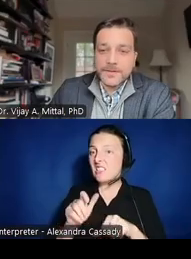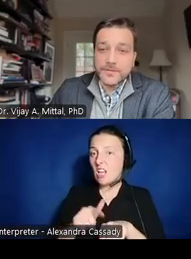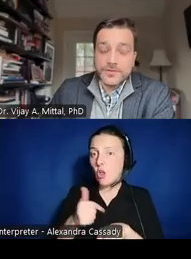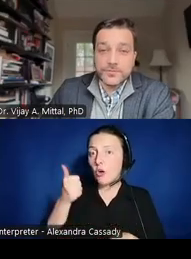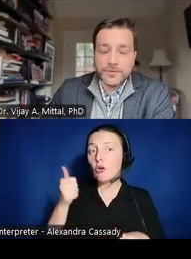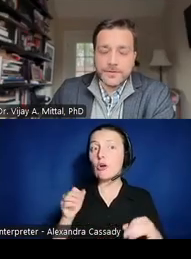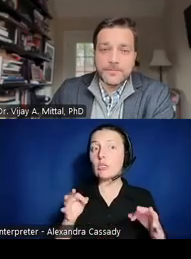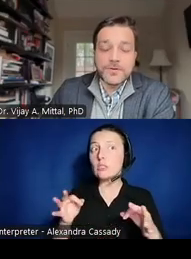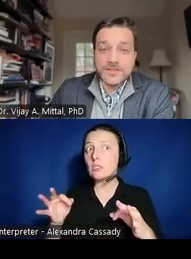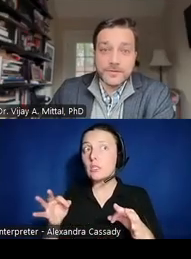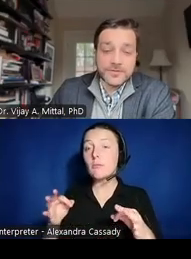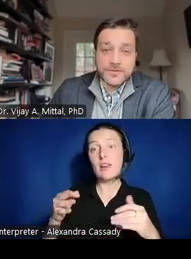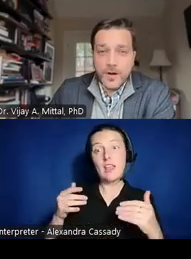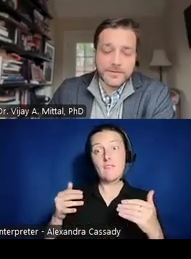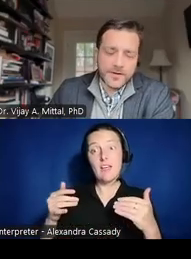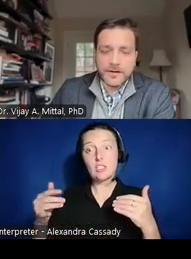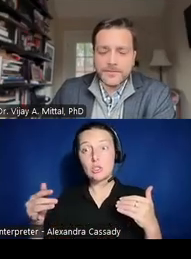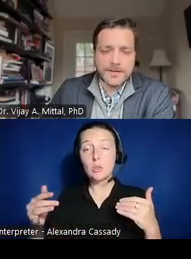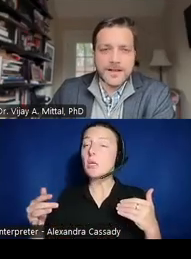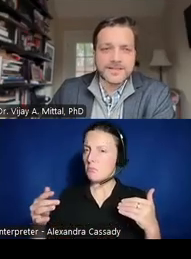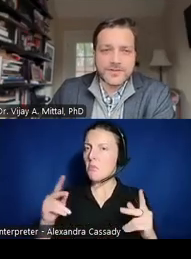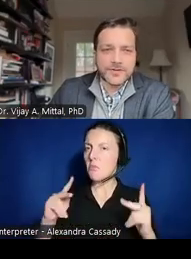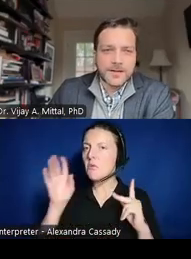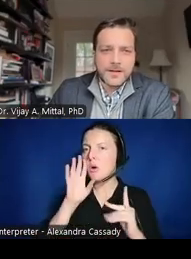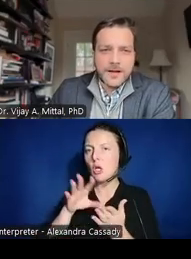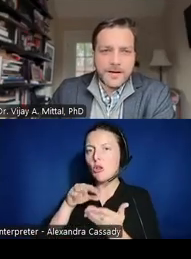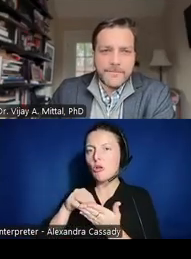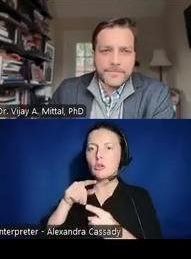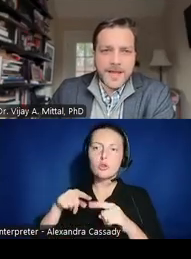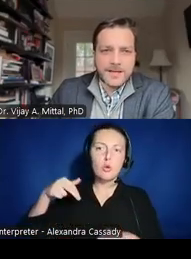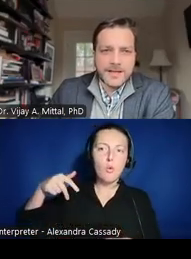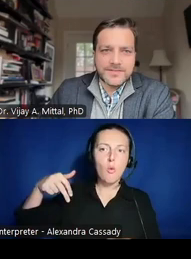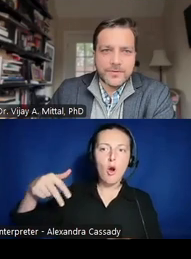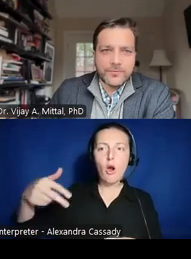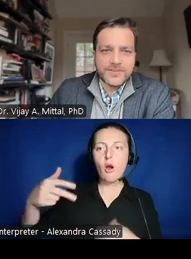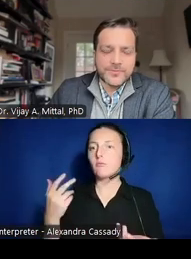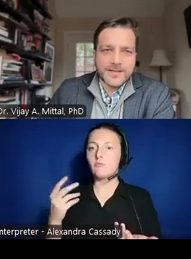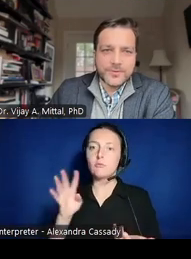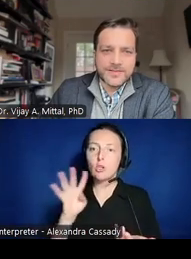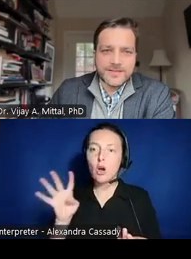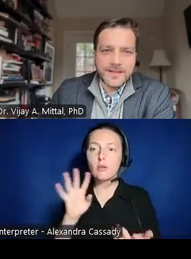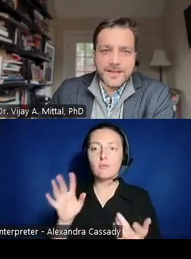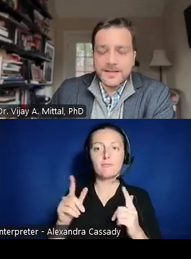people do learn mostly learn to walk, talk and etc. Um and and so once we get towards the end